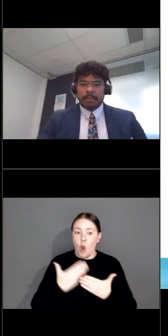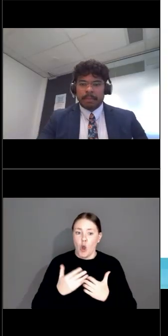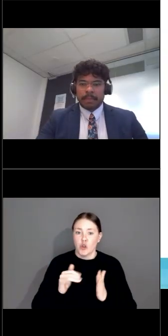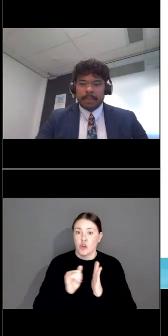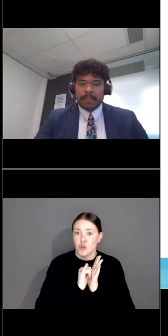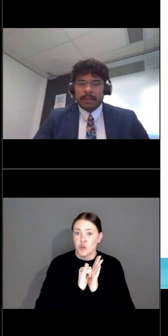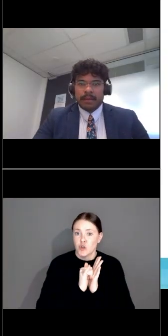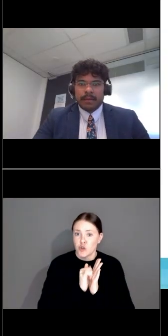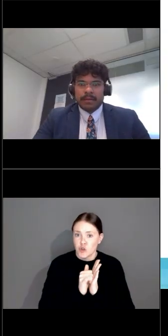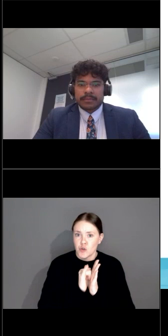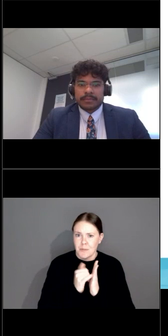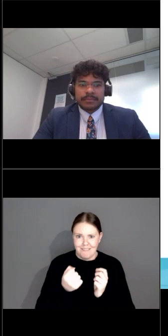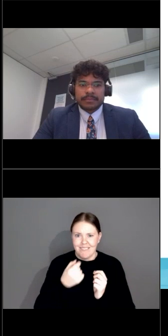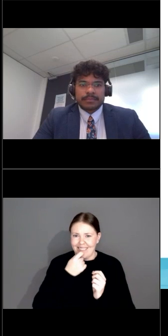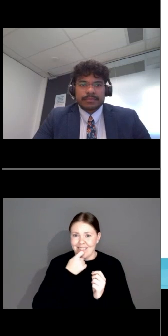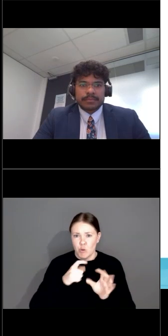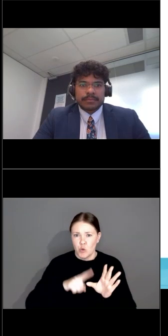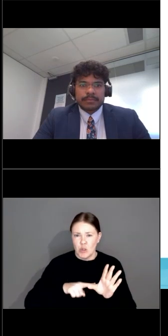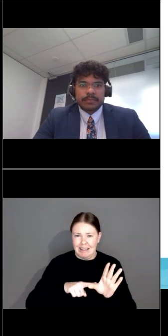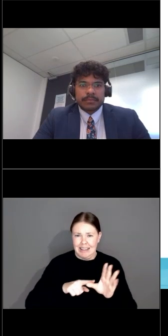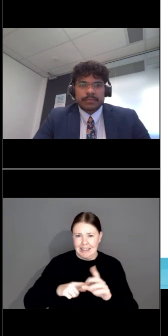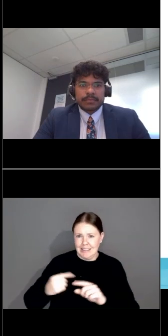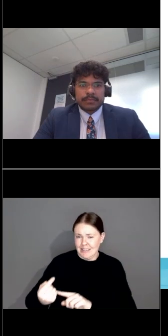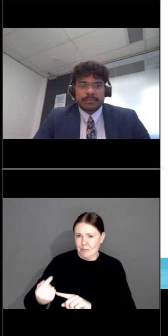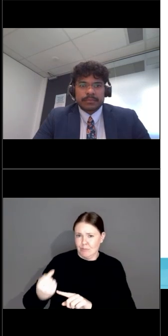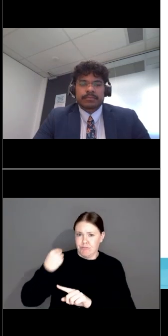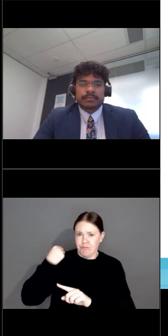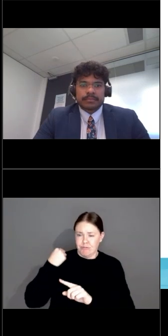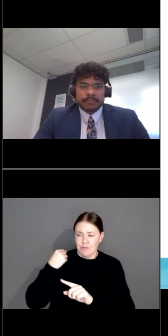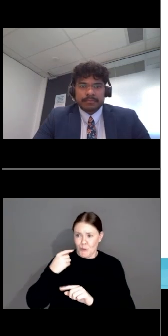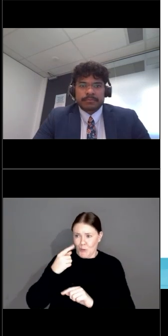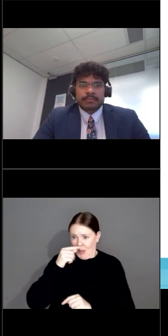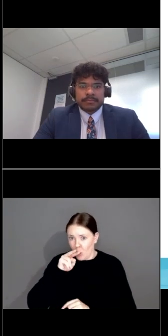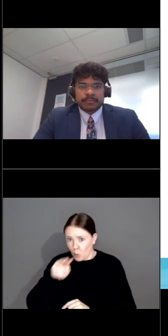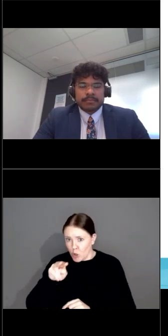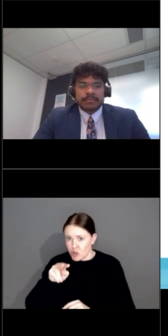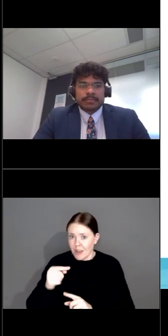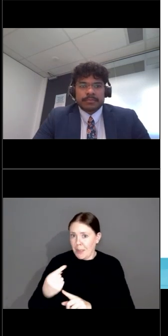years worth so please feel free to go and watch those recordings um to hear about our webinars